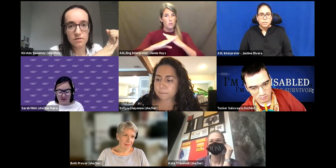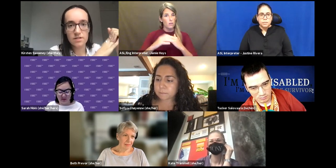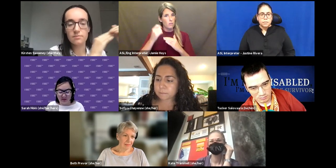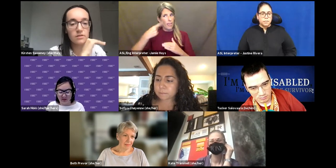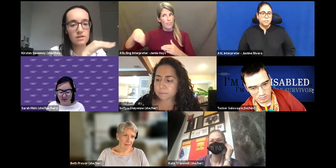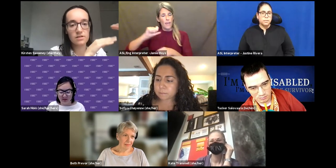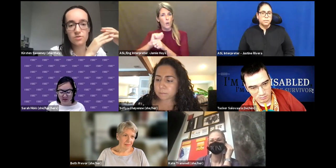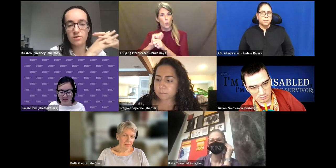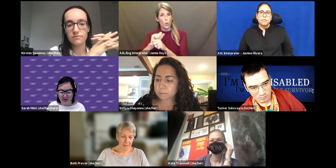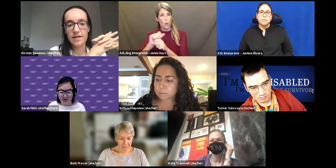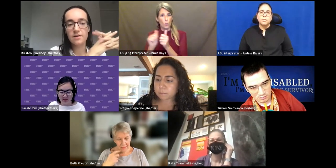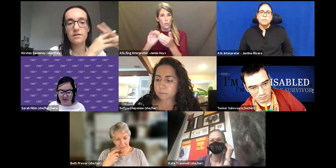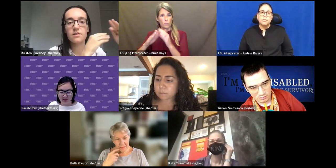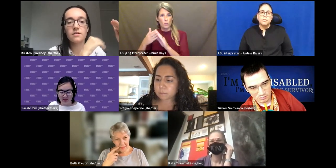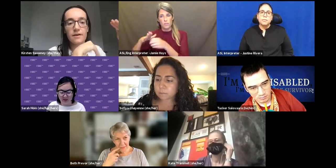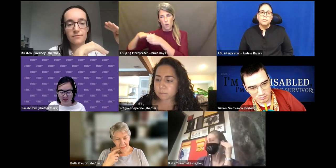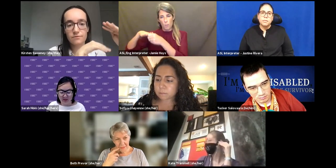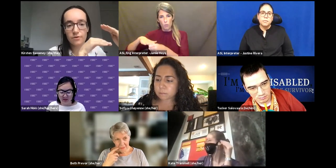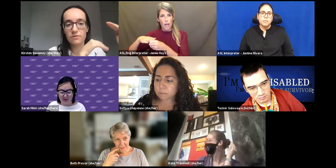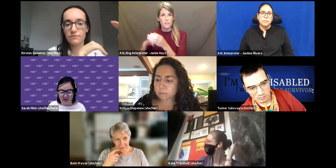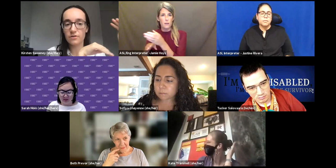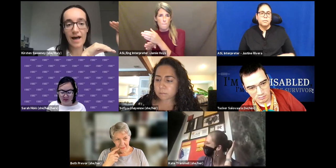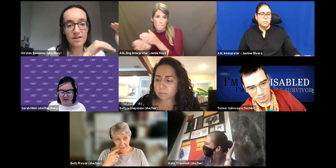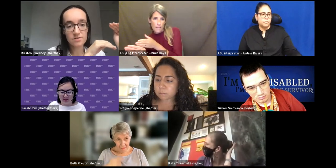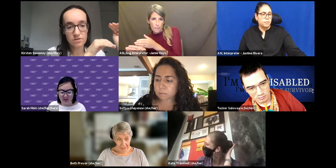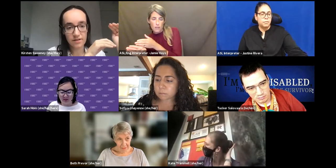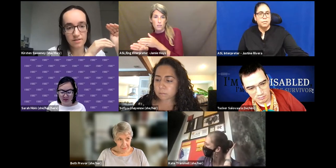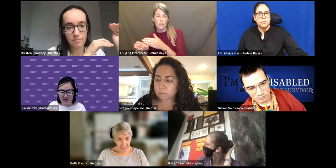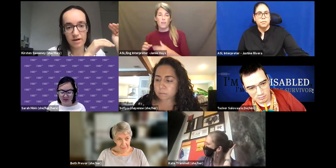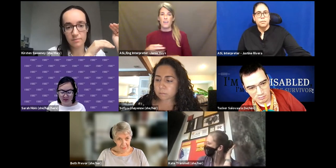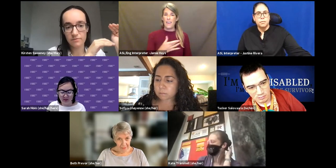disability is sort of like, left for last or like the bottom of